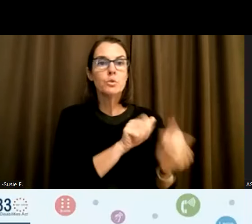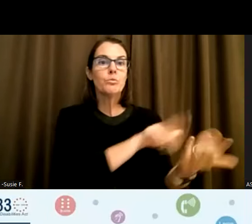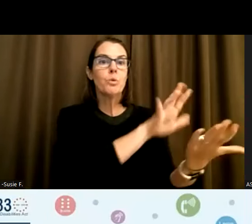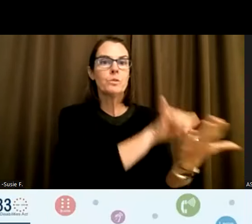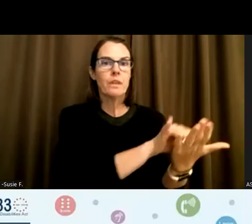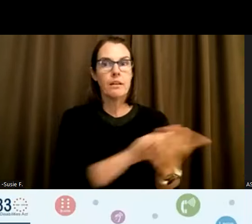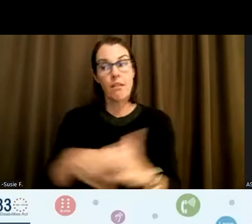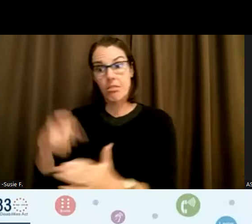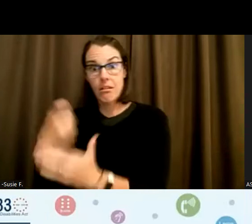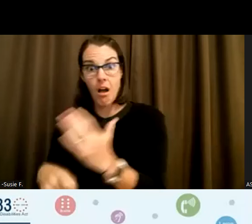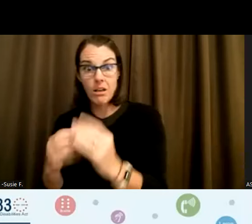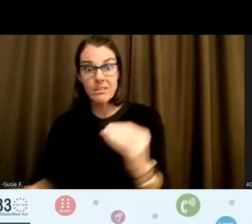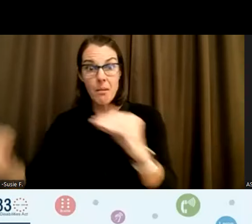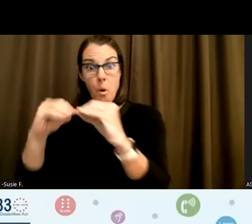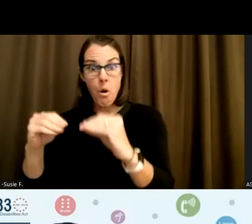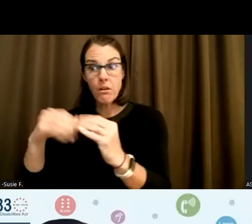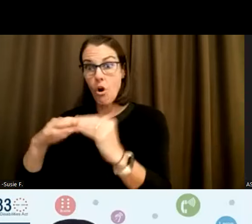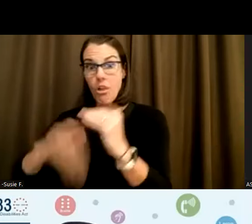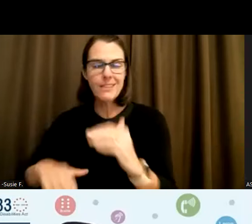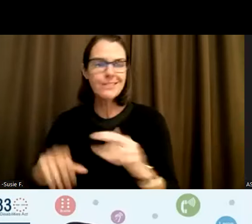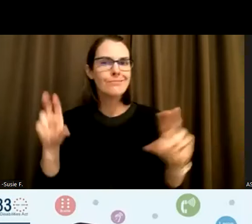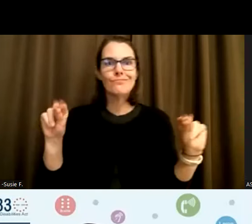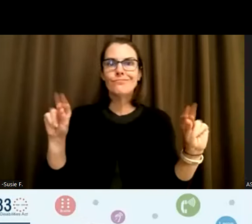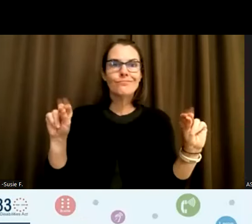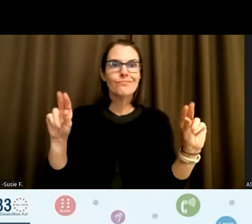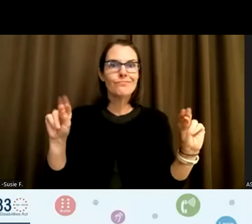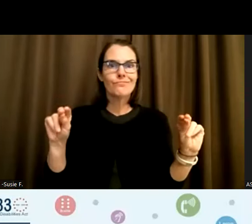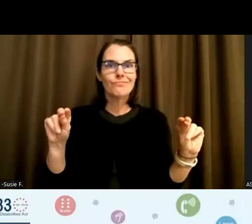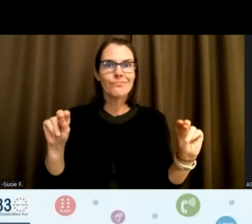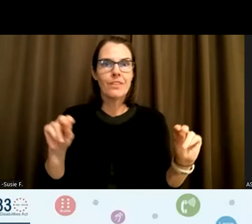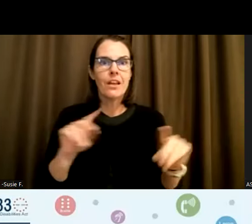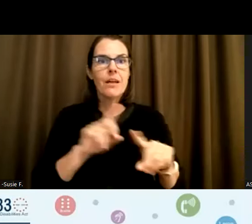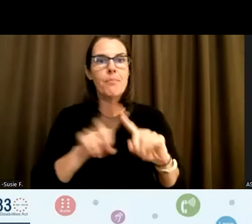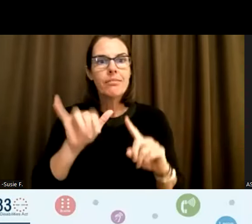but that culture of trying to help someone